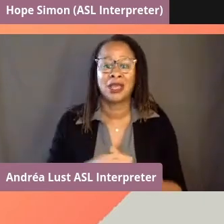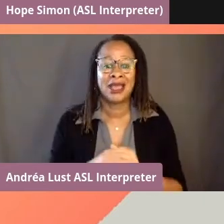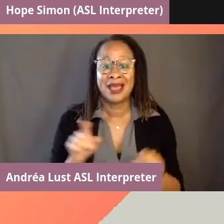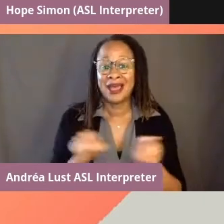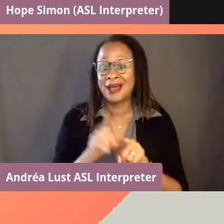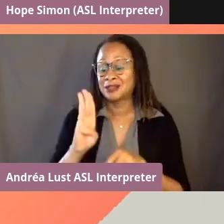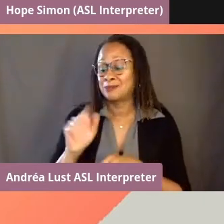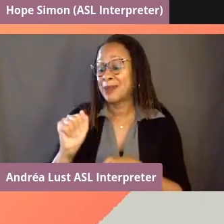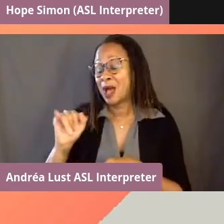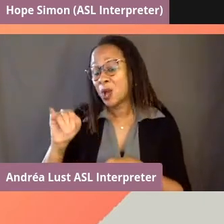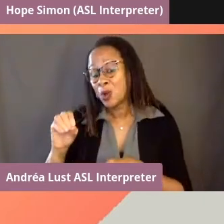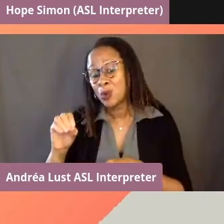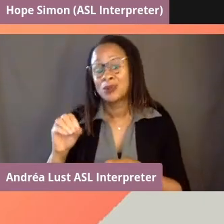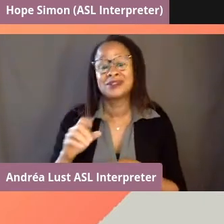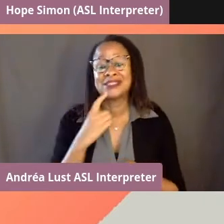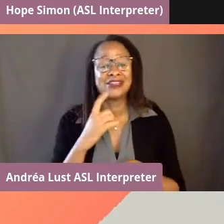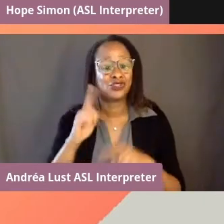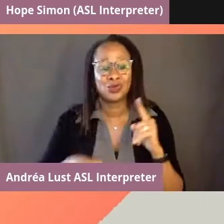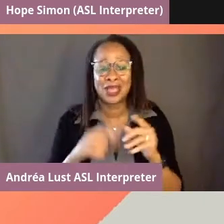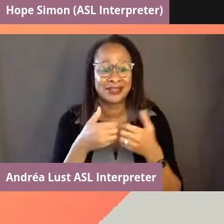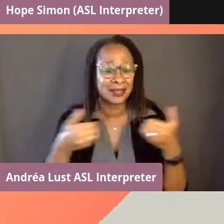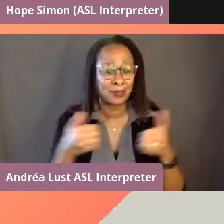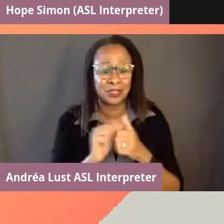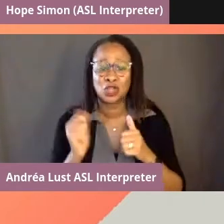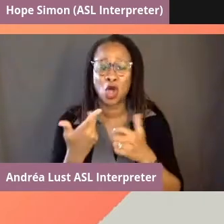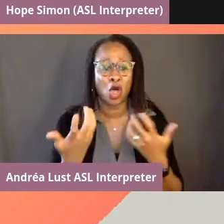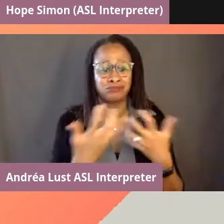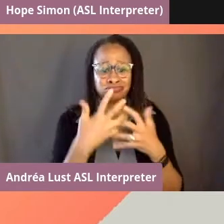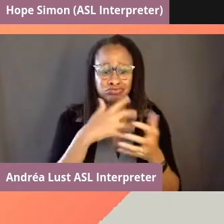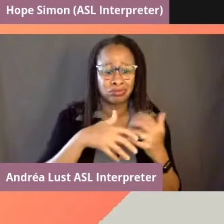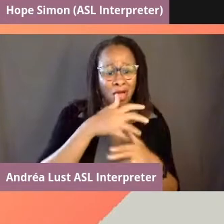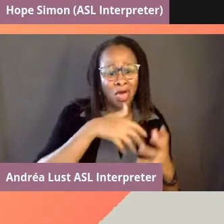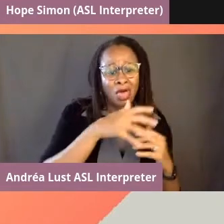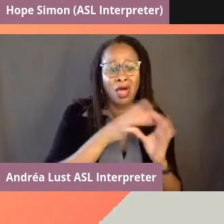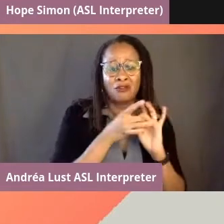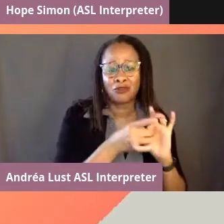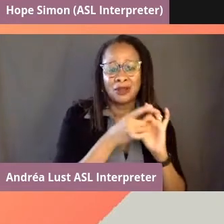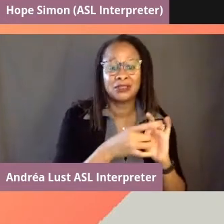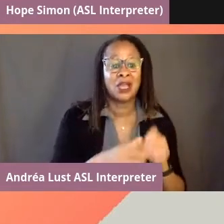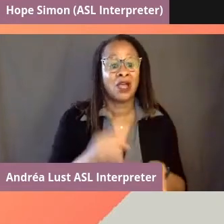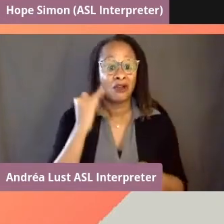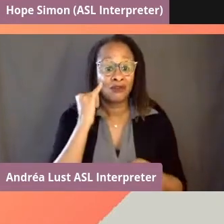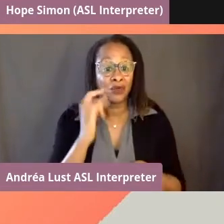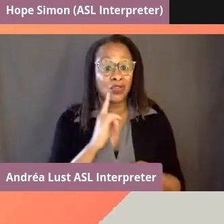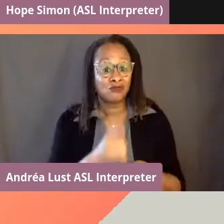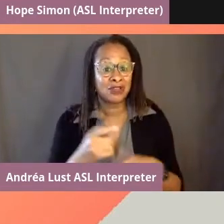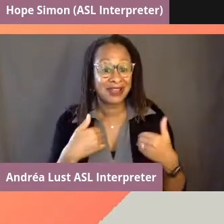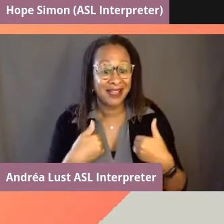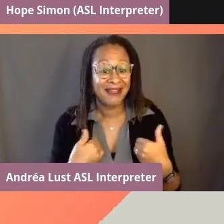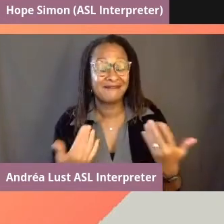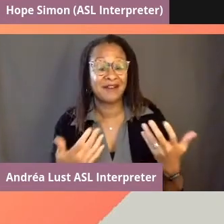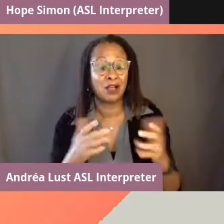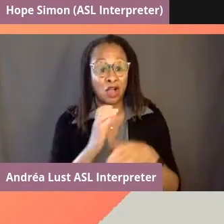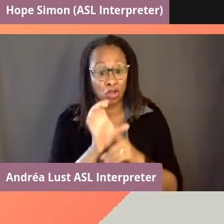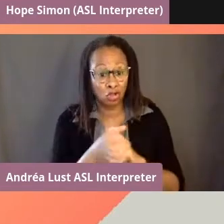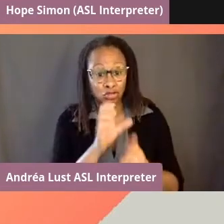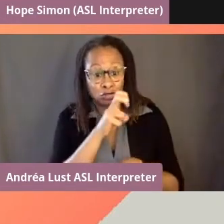It's all interrelated. That's why like for there to be these real cultural shifts and systemic changes.